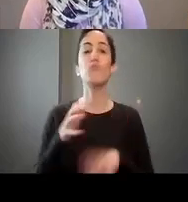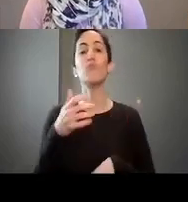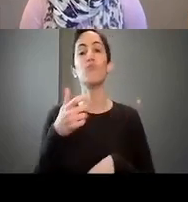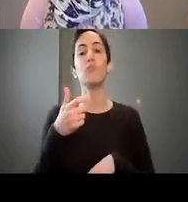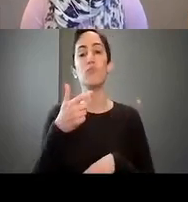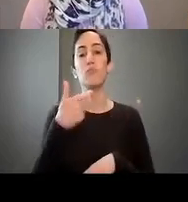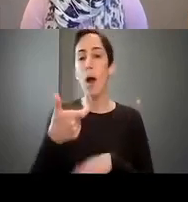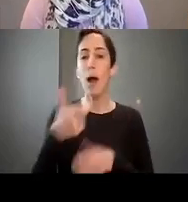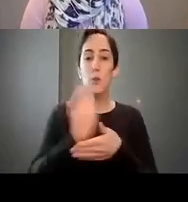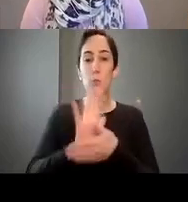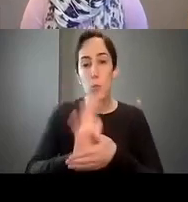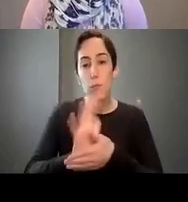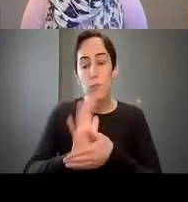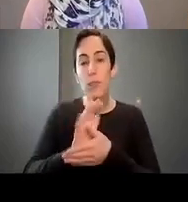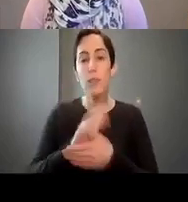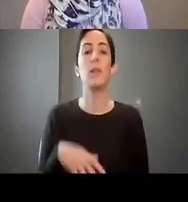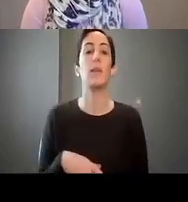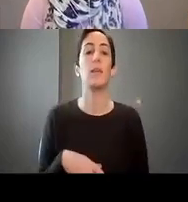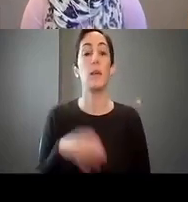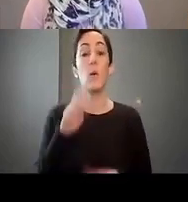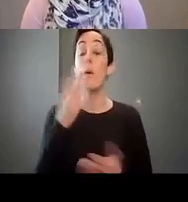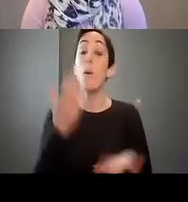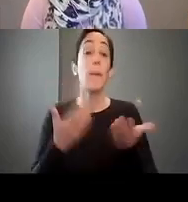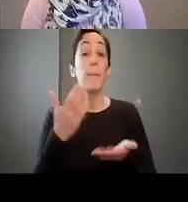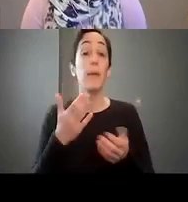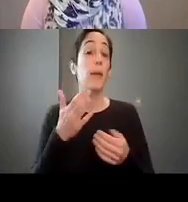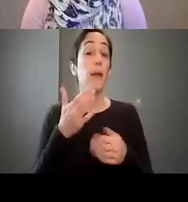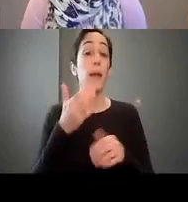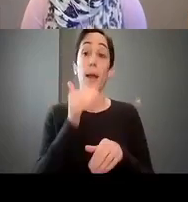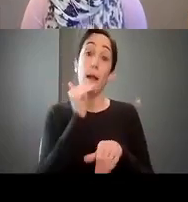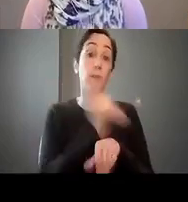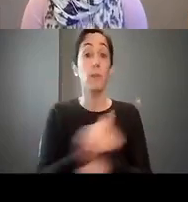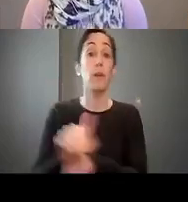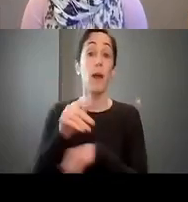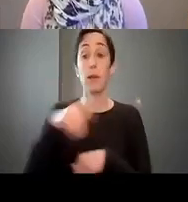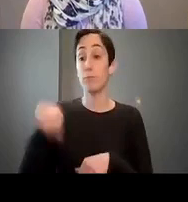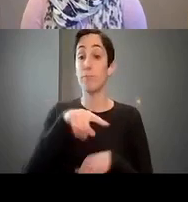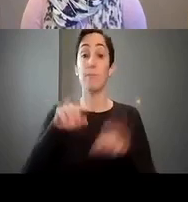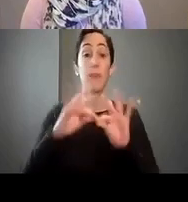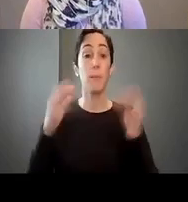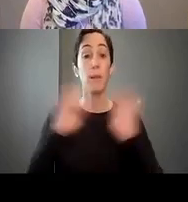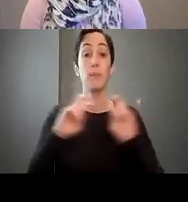some of you that may be every night the television and eat dinner. I mean for anymore but for others of you that's some of you that may be every night sort of a special once a week routine. anymore but for others of you that's